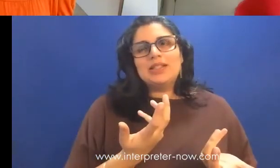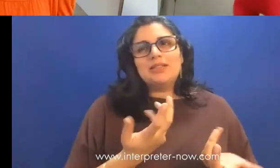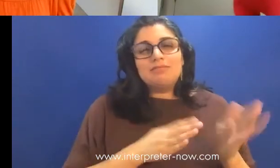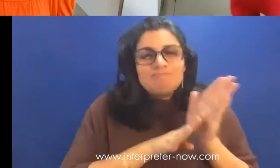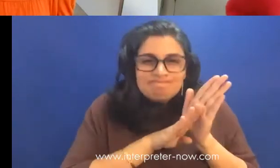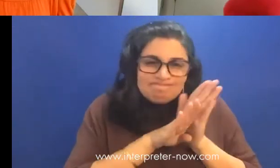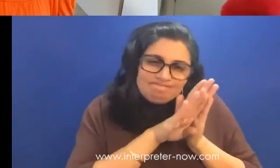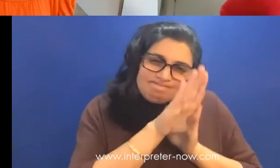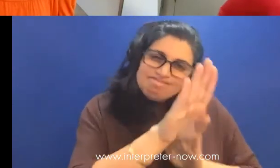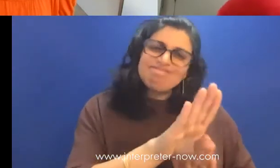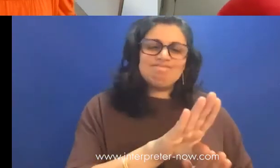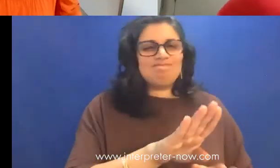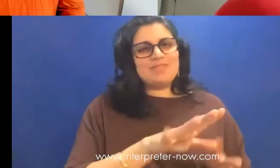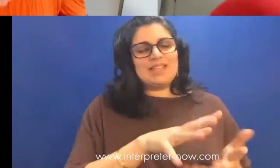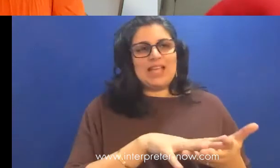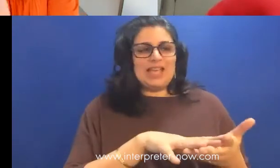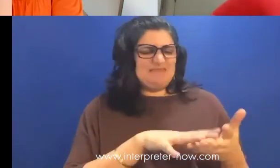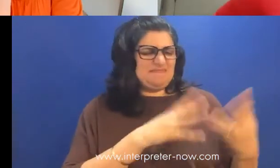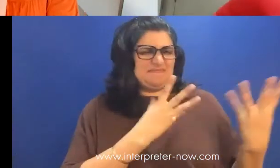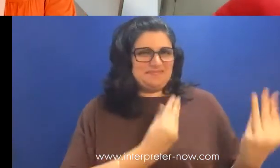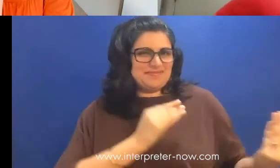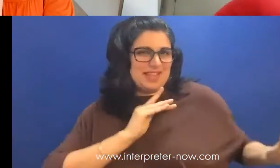empathy. So, that's a little more sort of tactical.